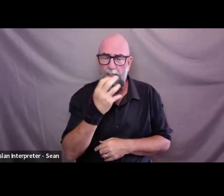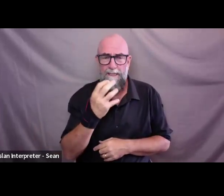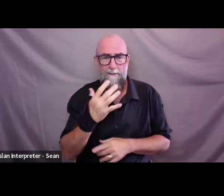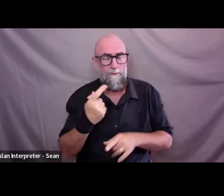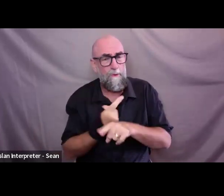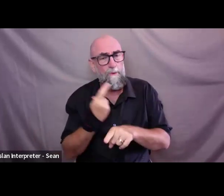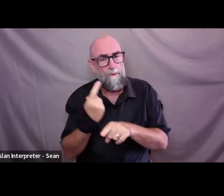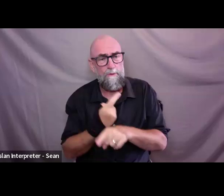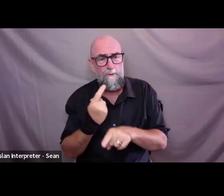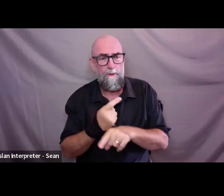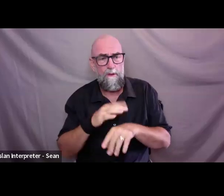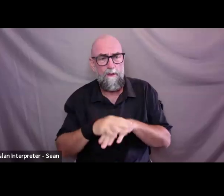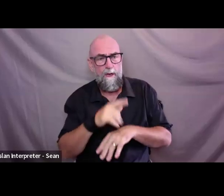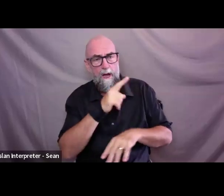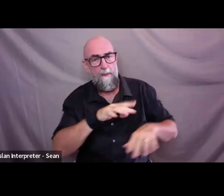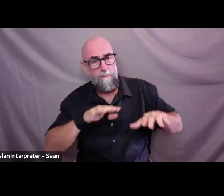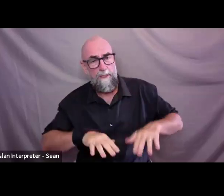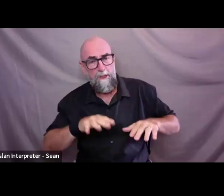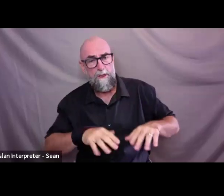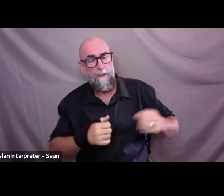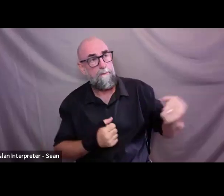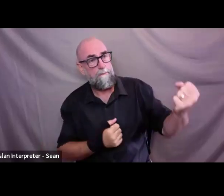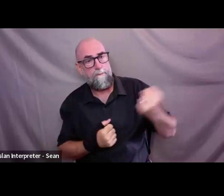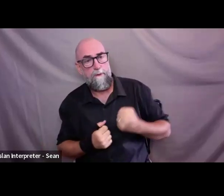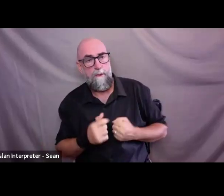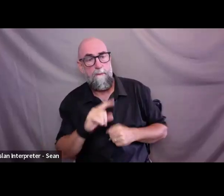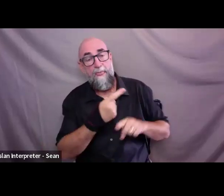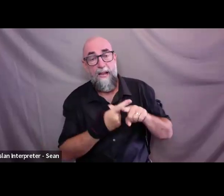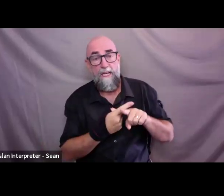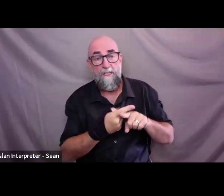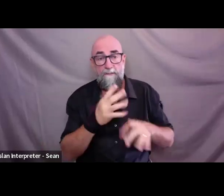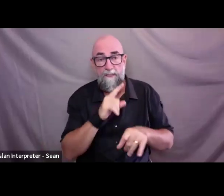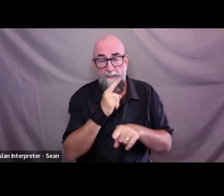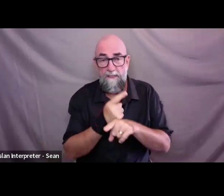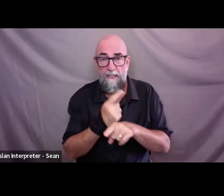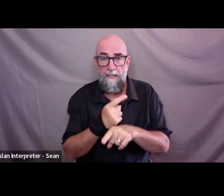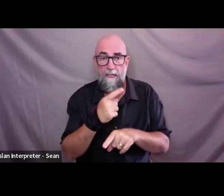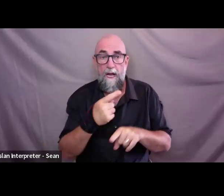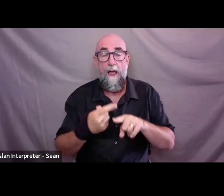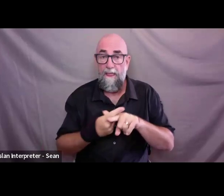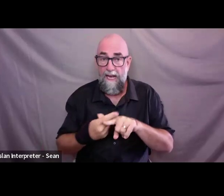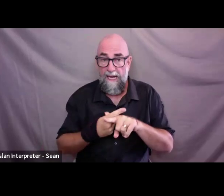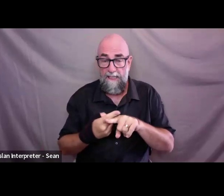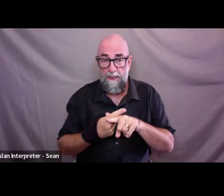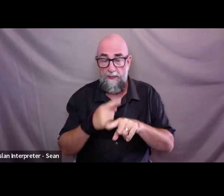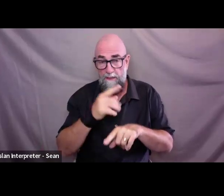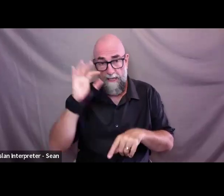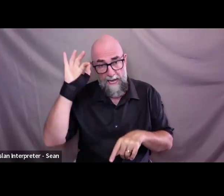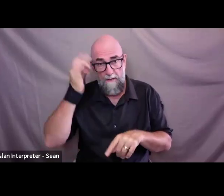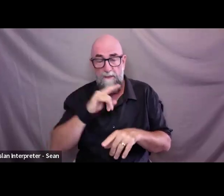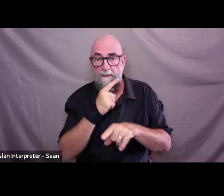says "The arts and cultural sector through its different art forms, already engages the public and its communities, influences, trends,